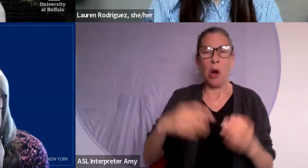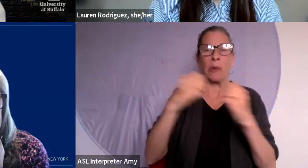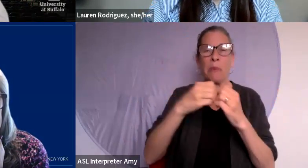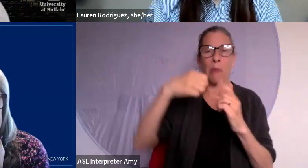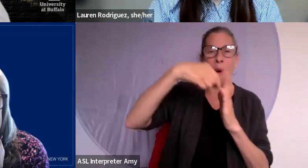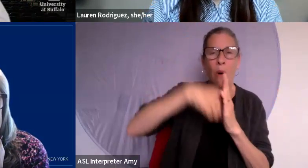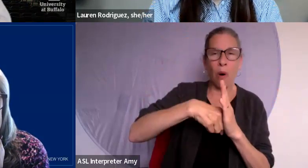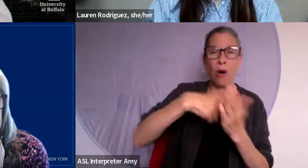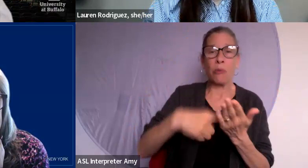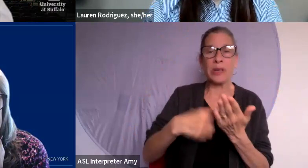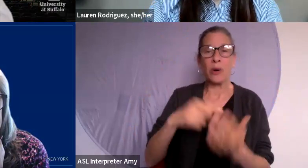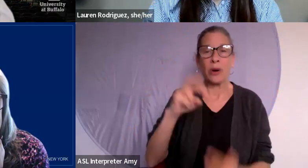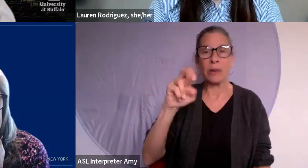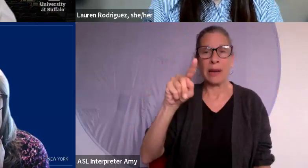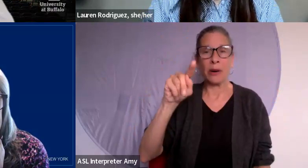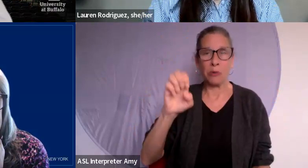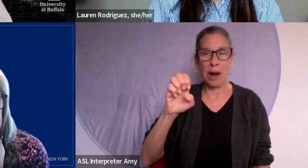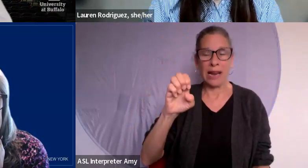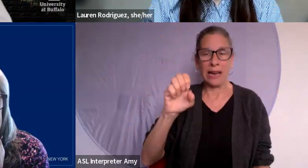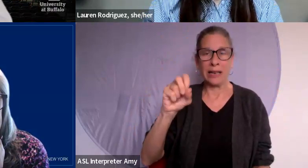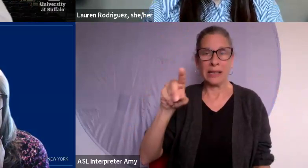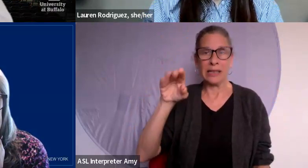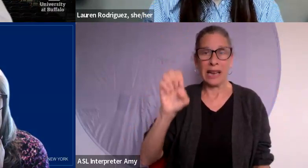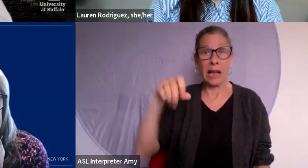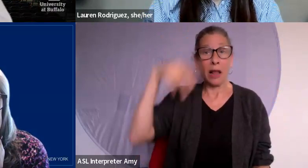rating scale. But philosophically, we want to